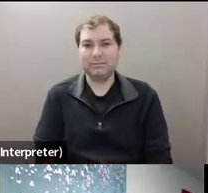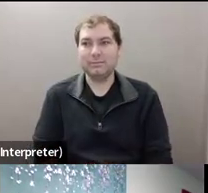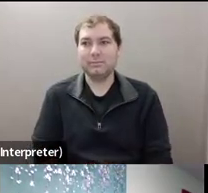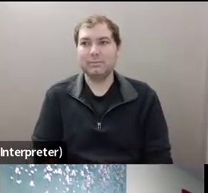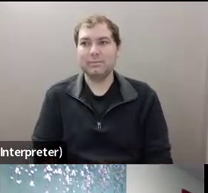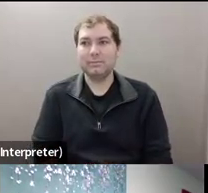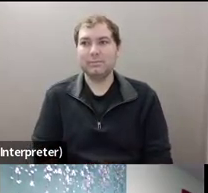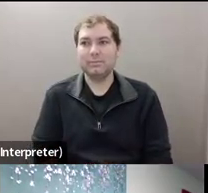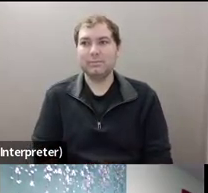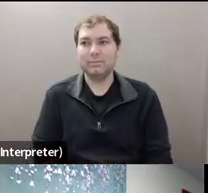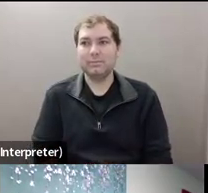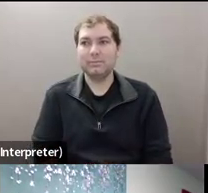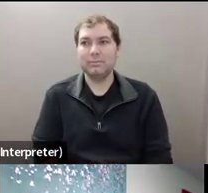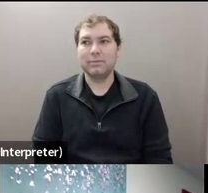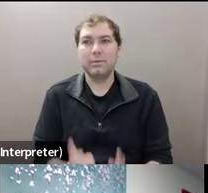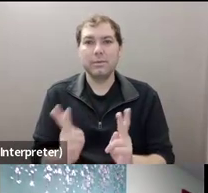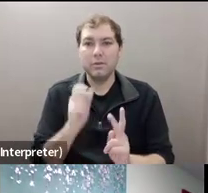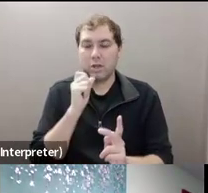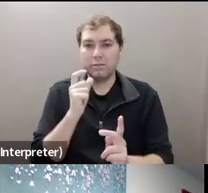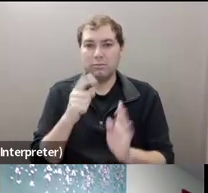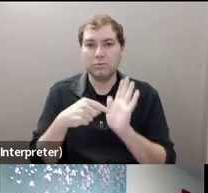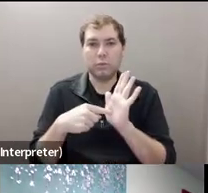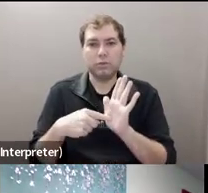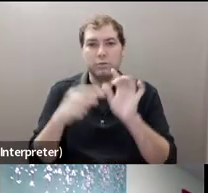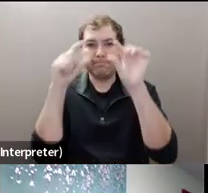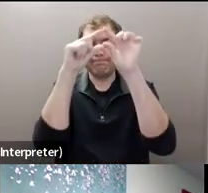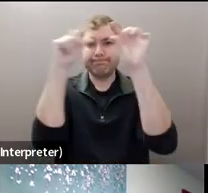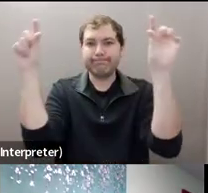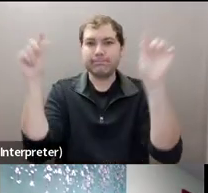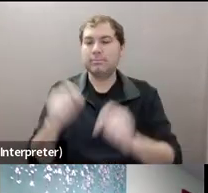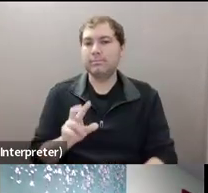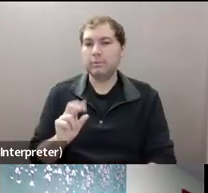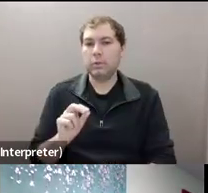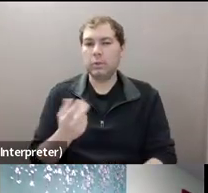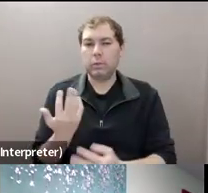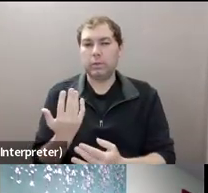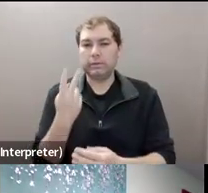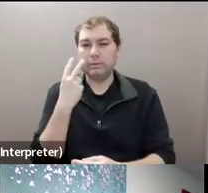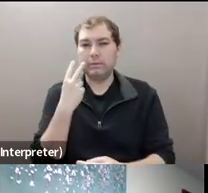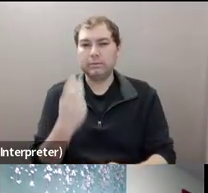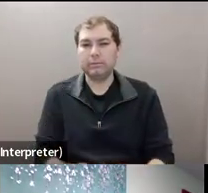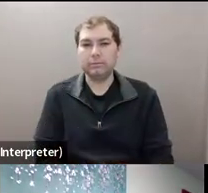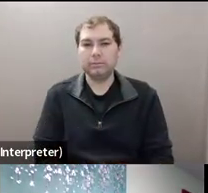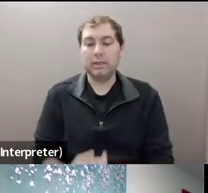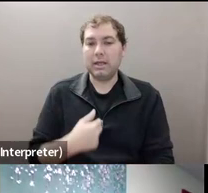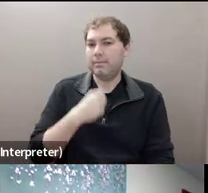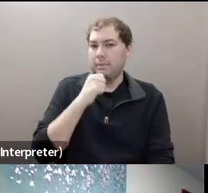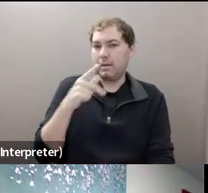Adam w/APRIL: They're not. People aren't showing up in your top row. Rebecca - APRIL: That's right. Let me. Adam w/APRIL: I'm not pinned, in fact.